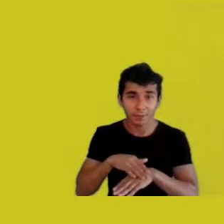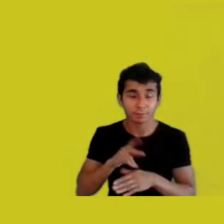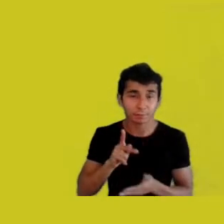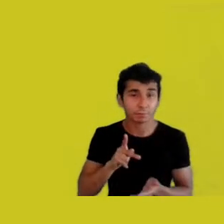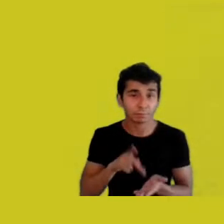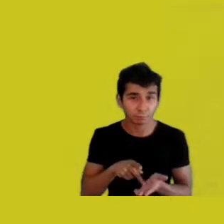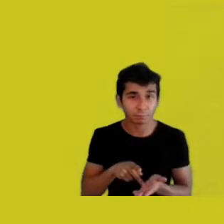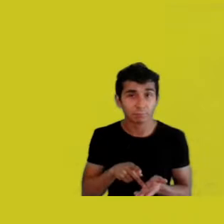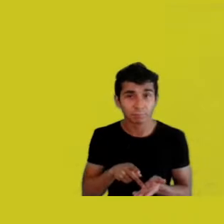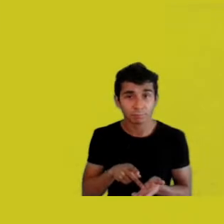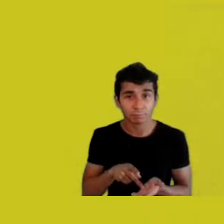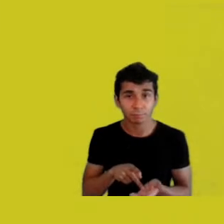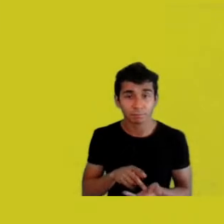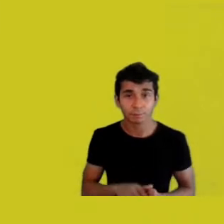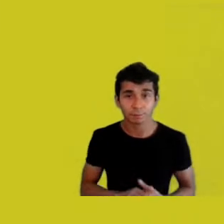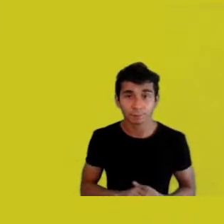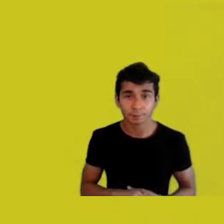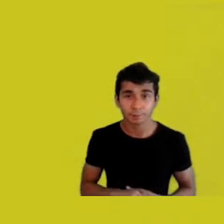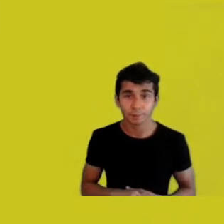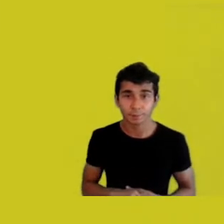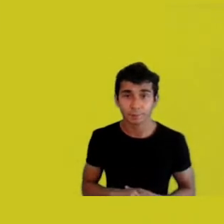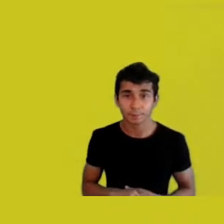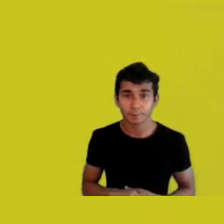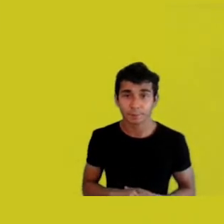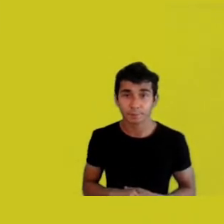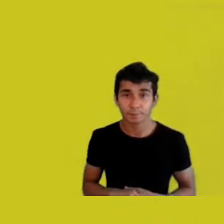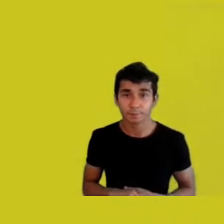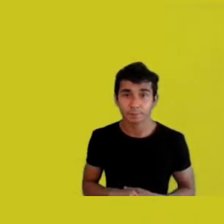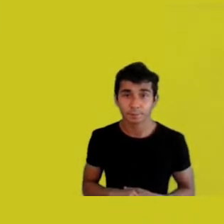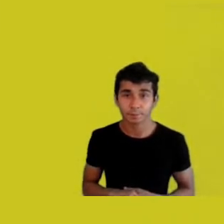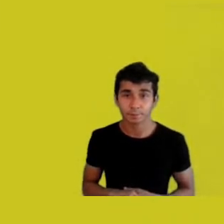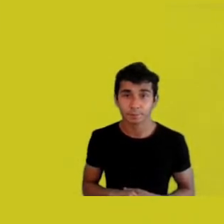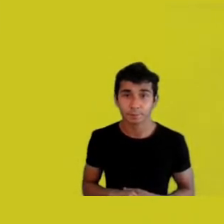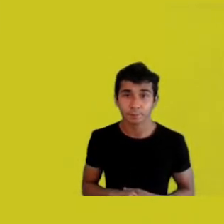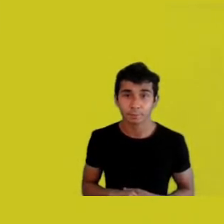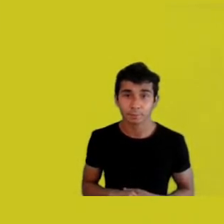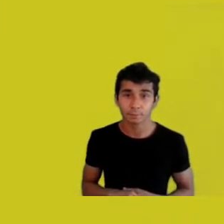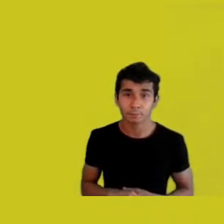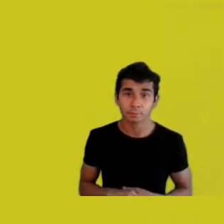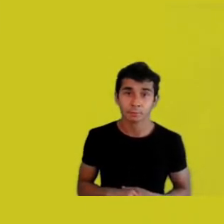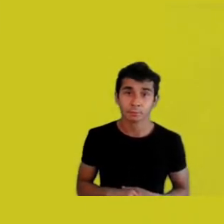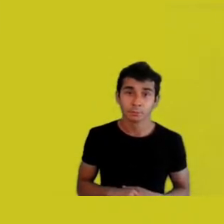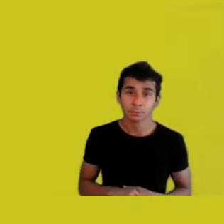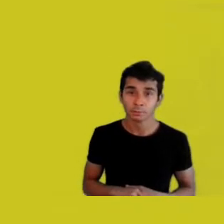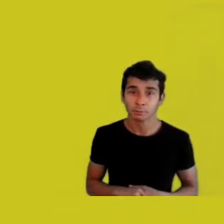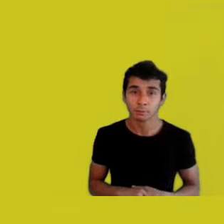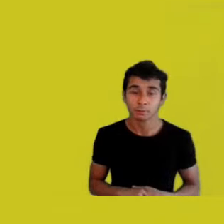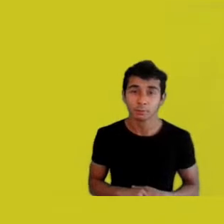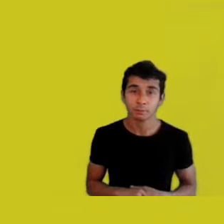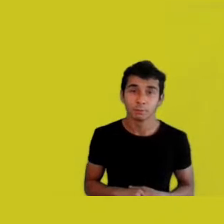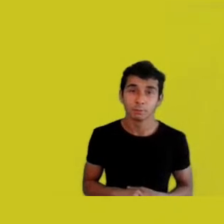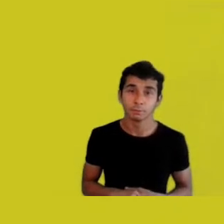which they use to produce transformations in the body